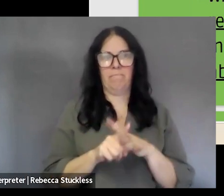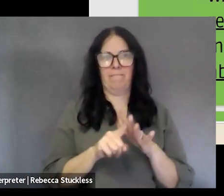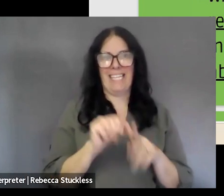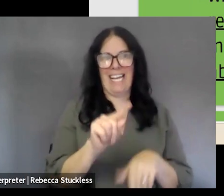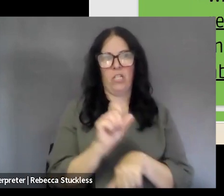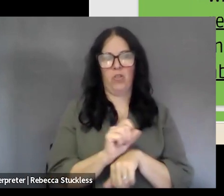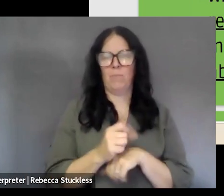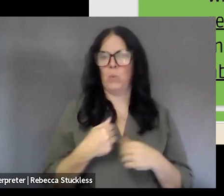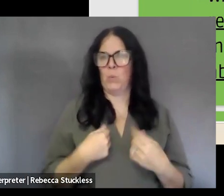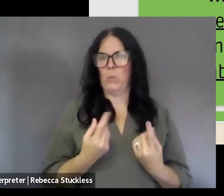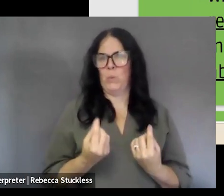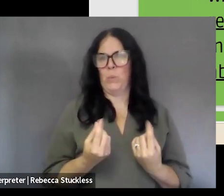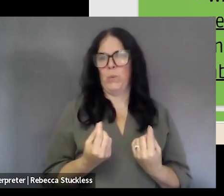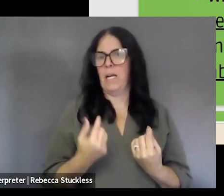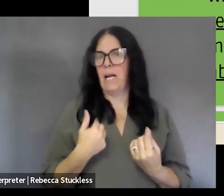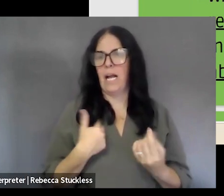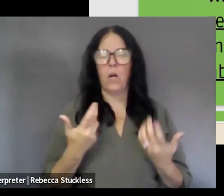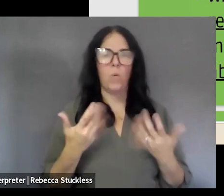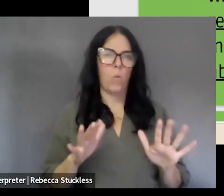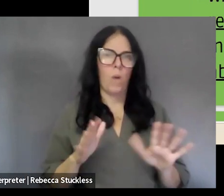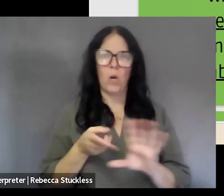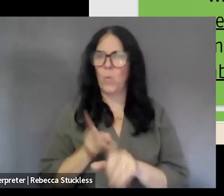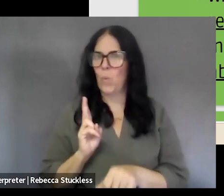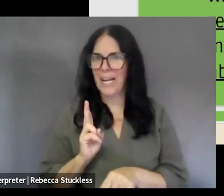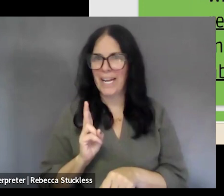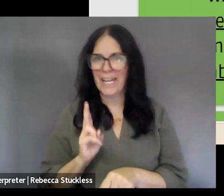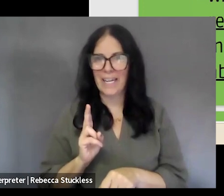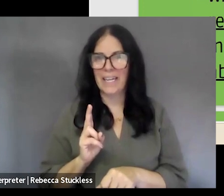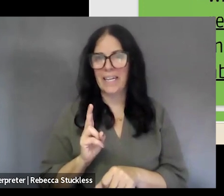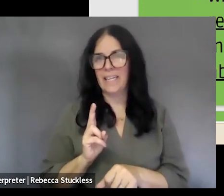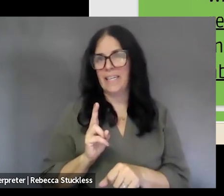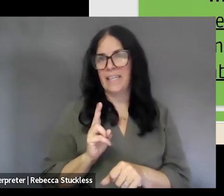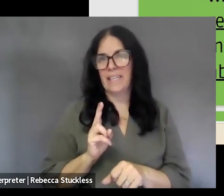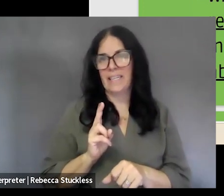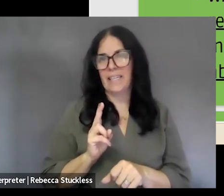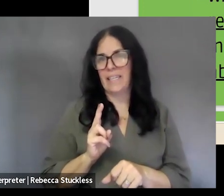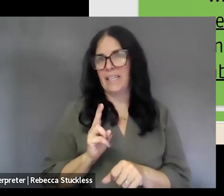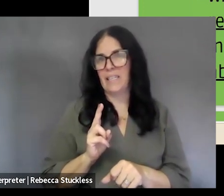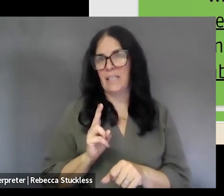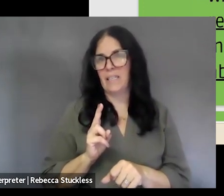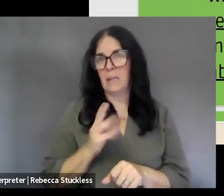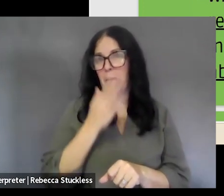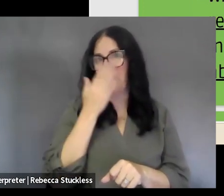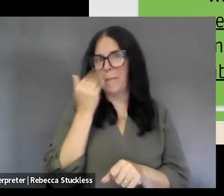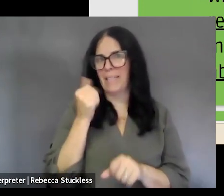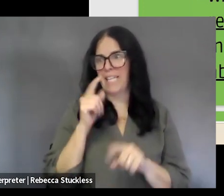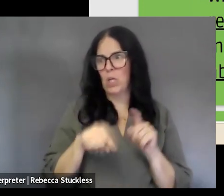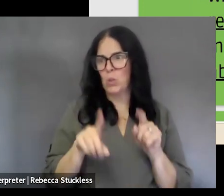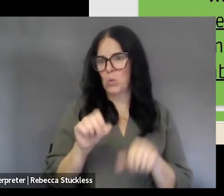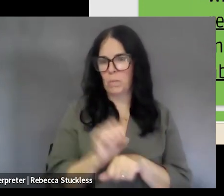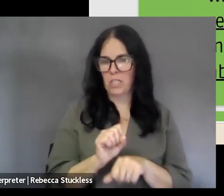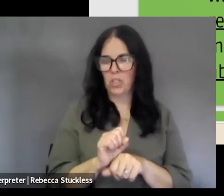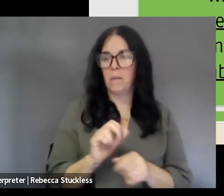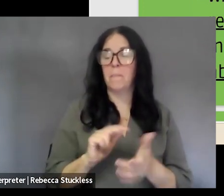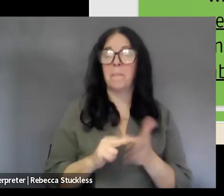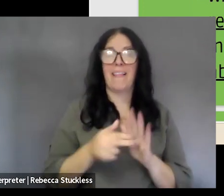I have? I didn't want to have to quit because I couldn't do my job, so it made me ask what can